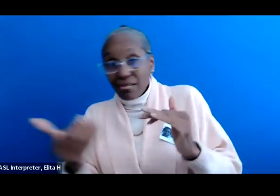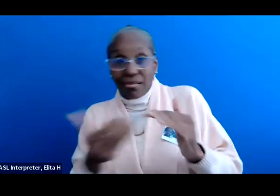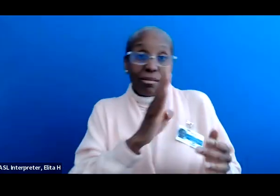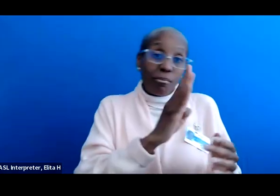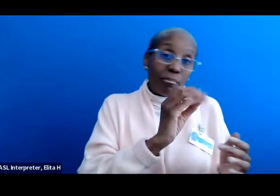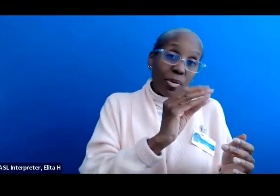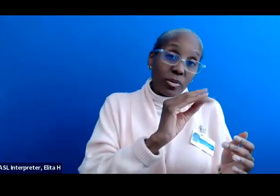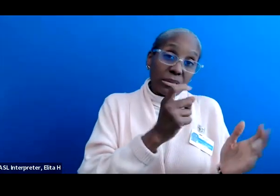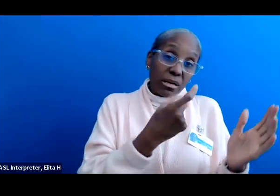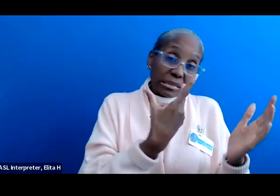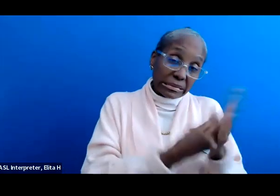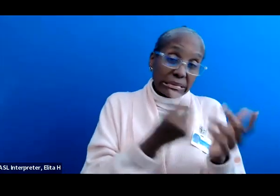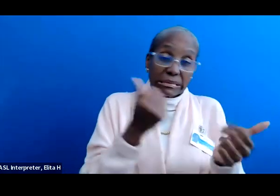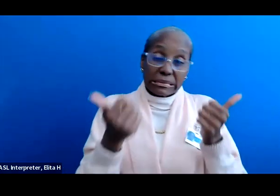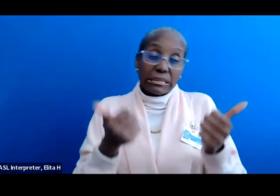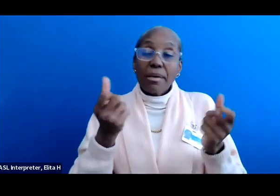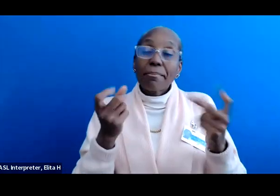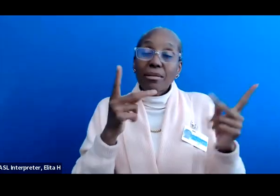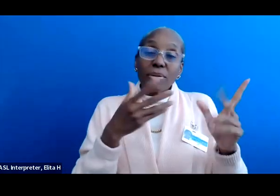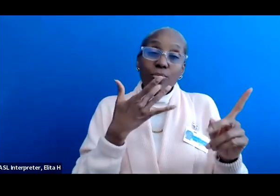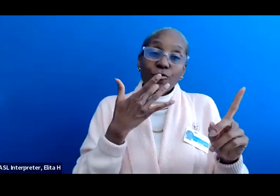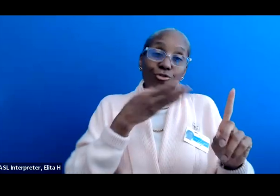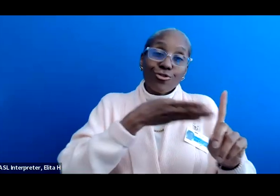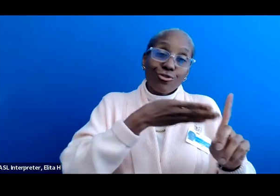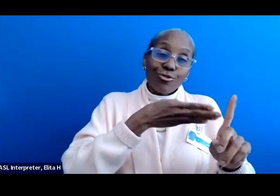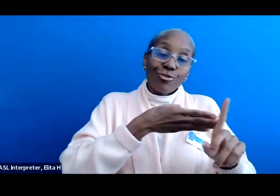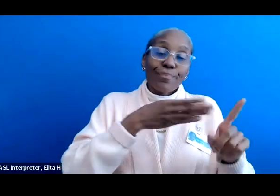Now, you can still take the oral pills if that's working for you, then that's what you need to do.